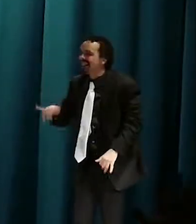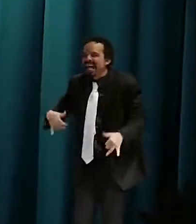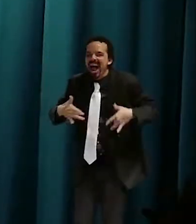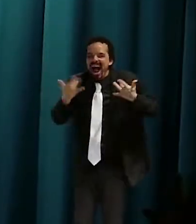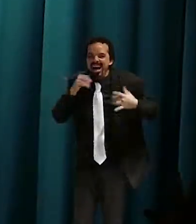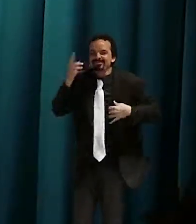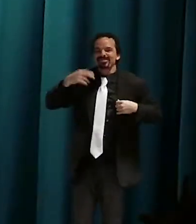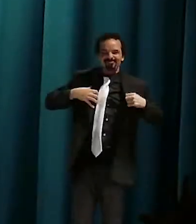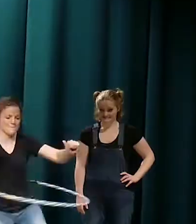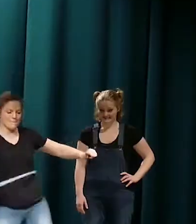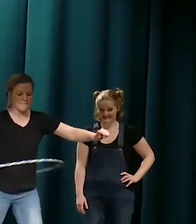It's so light! I don't get this.